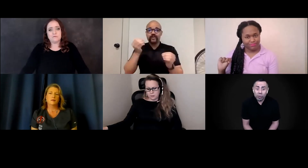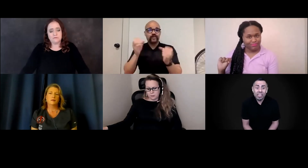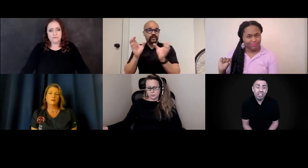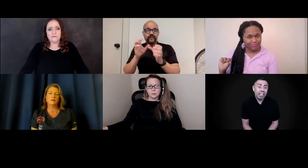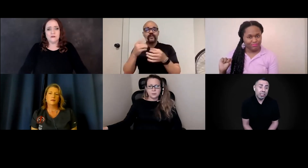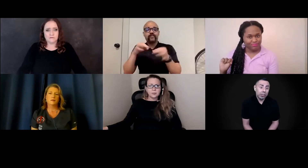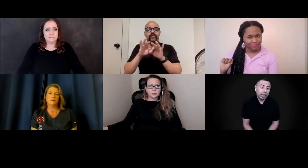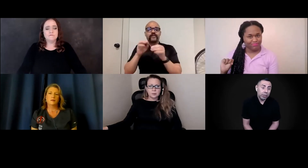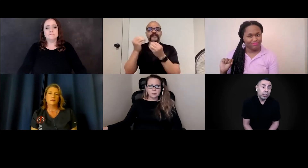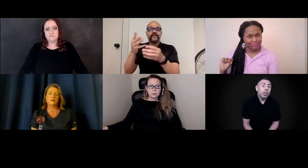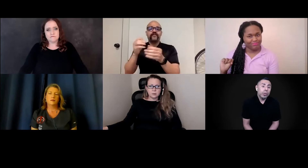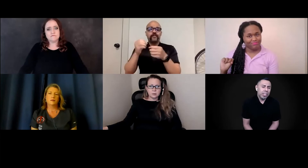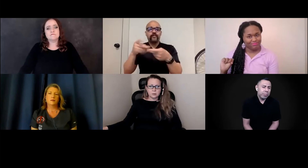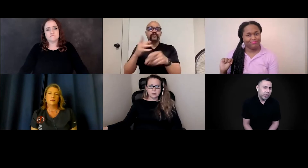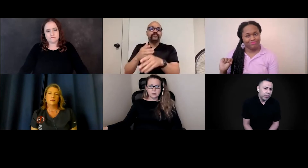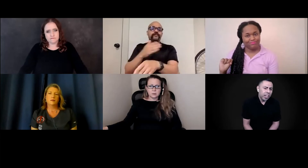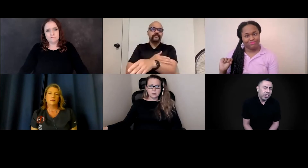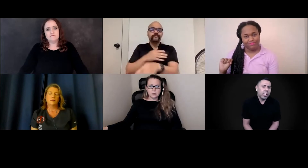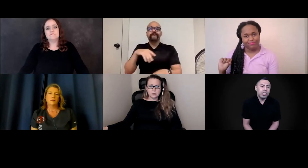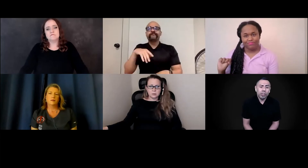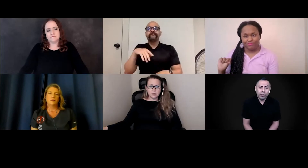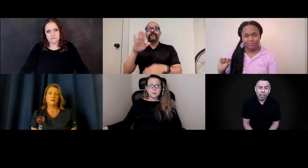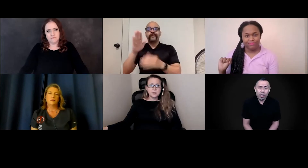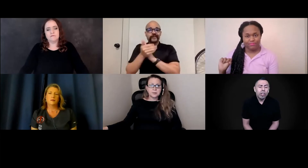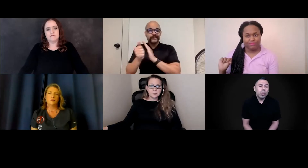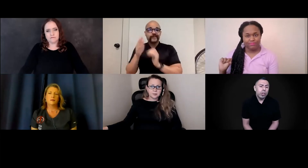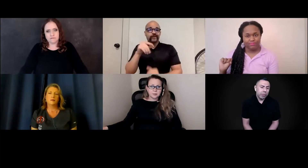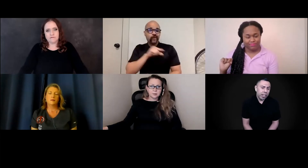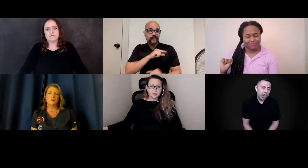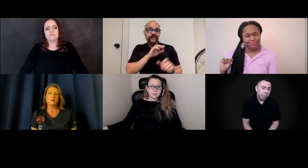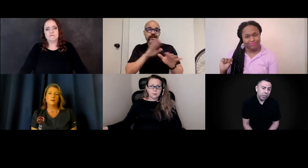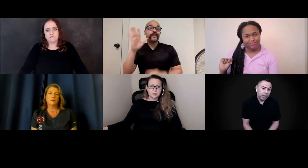Also it enhances their skills, whether they be certified or noncertified, we're providing